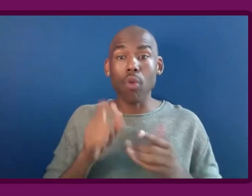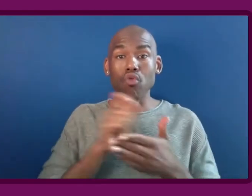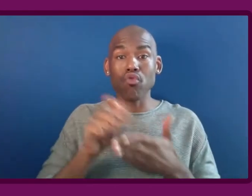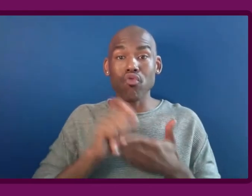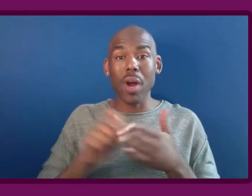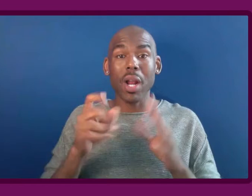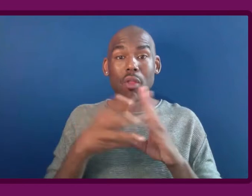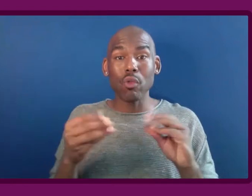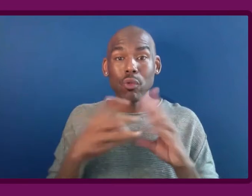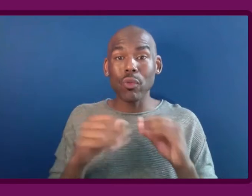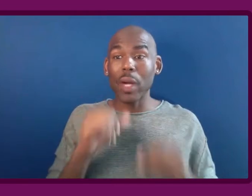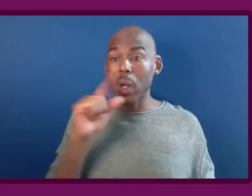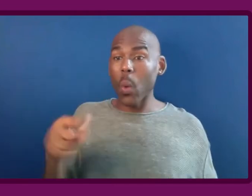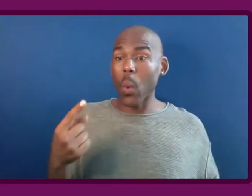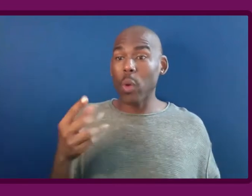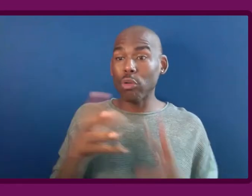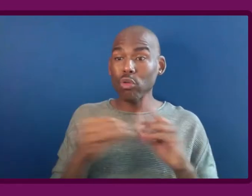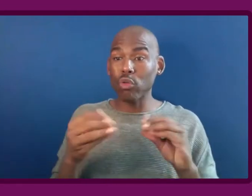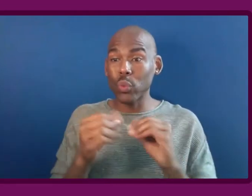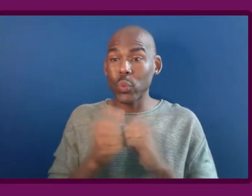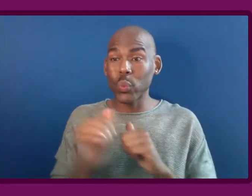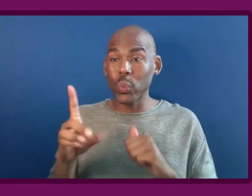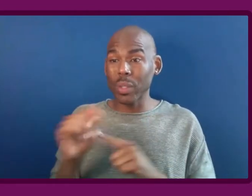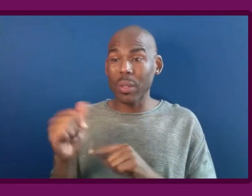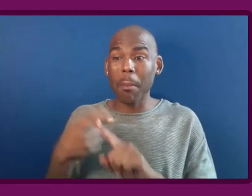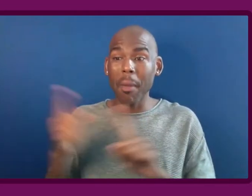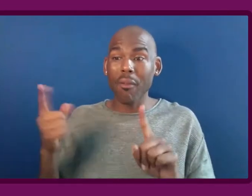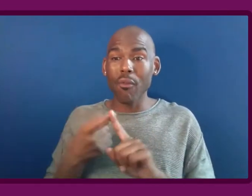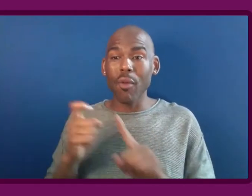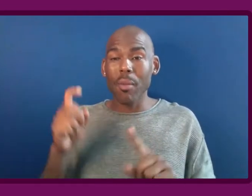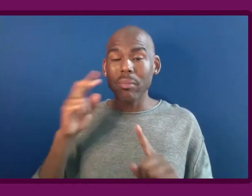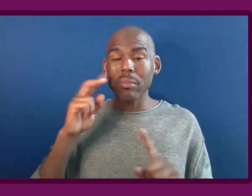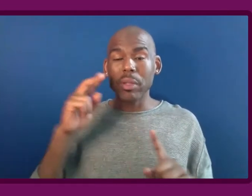writing the stories. Not necessarily stories with disabilities, but from the perspective